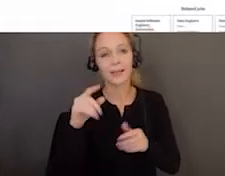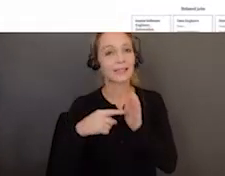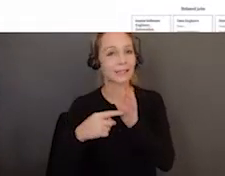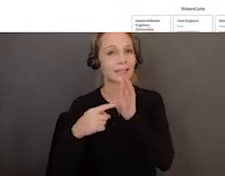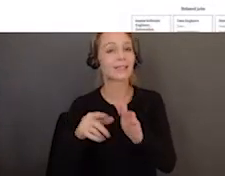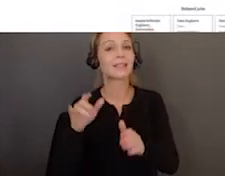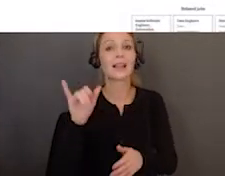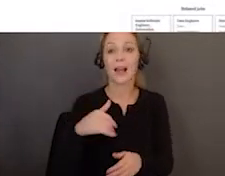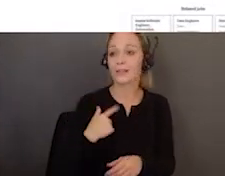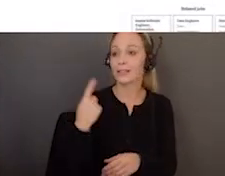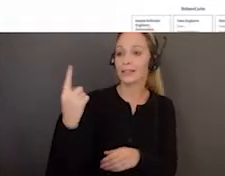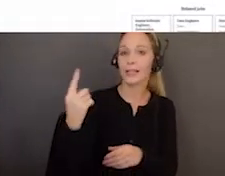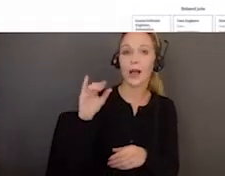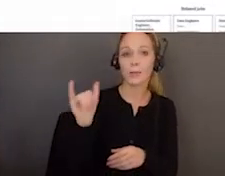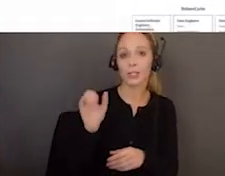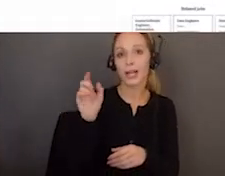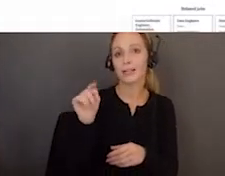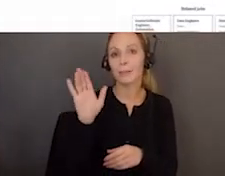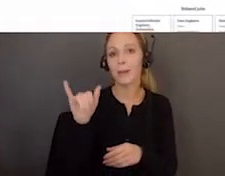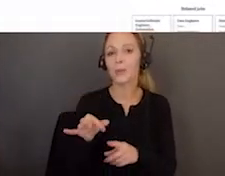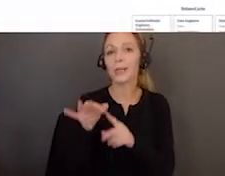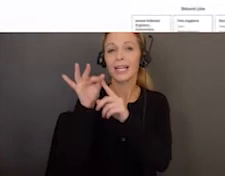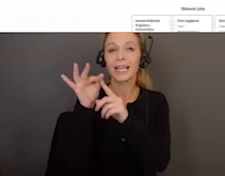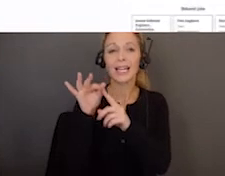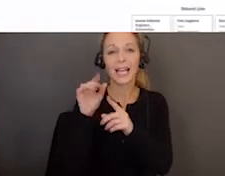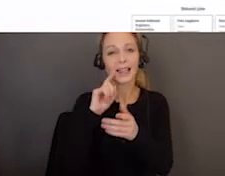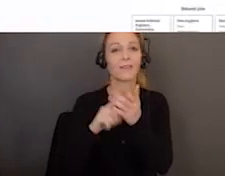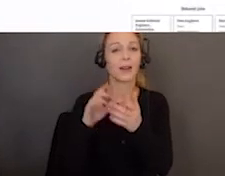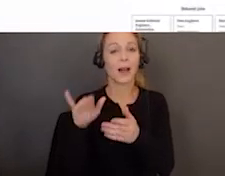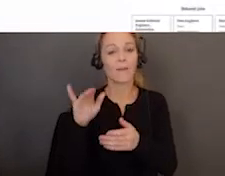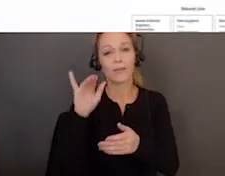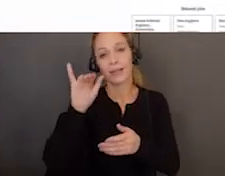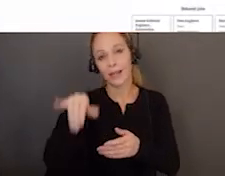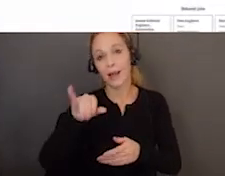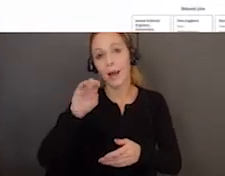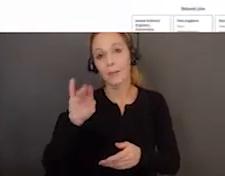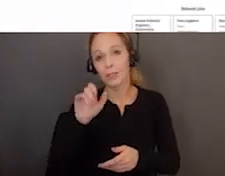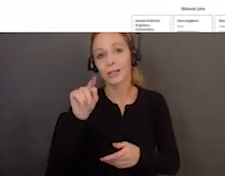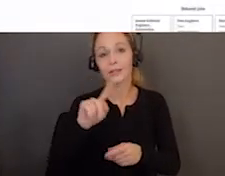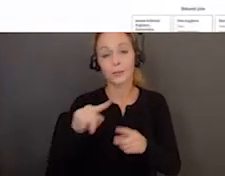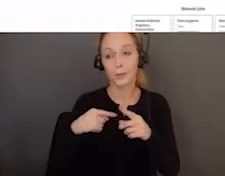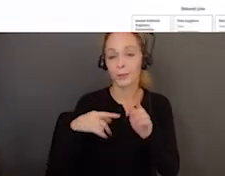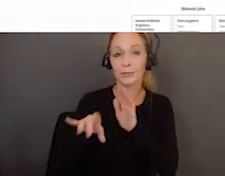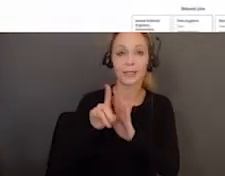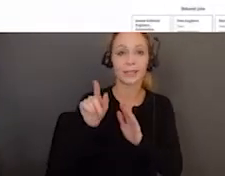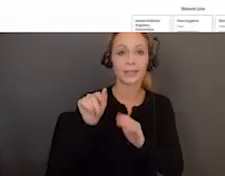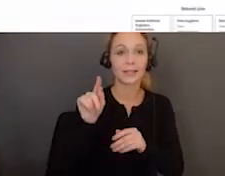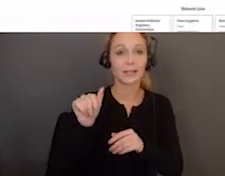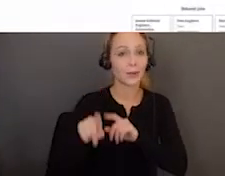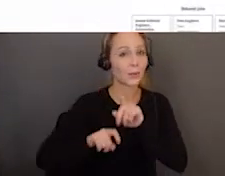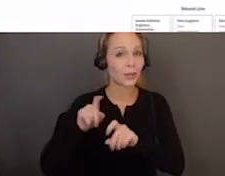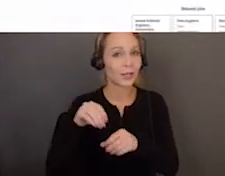QUERIES THAT RETRIEVE A SINGLE OBJECT BY THE UNIQUE IDENTIFIER OF THAT OBJECT. SINCE WE'RE SELECTING THE DATA QUERY HERE, WE DON'T